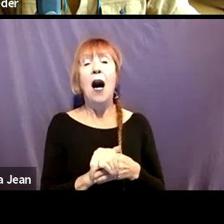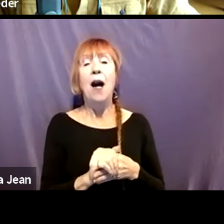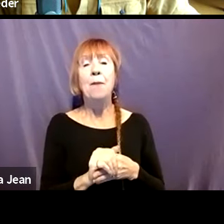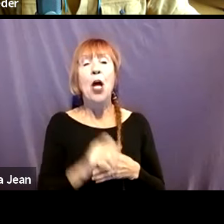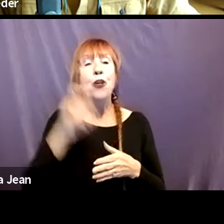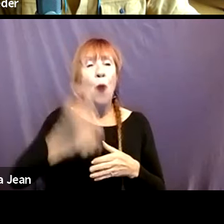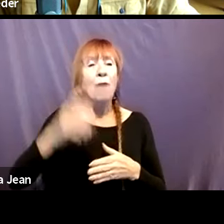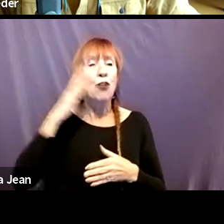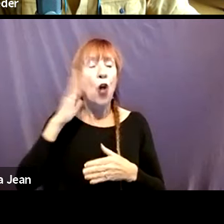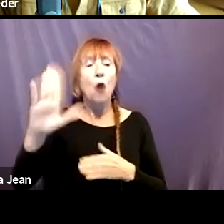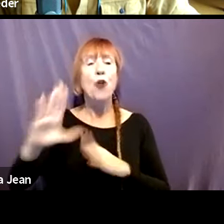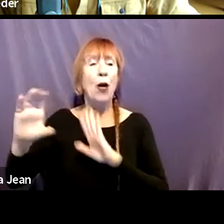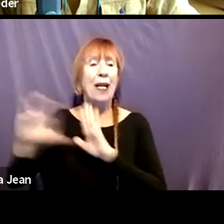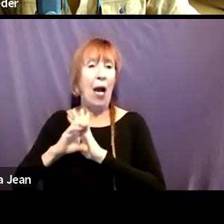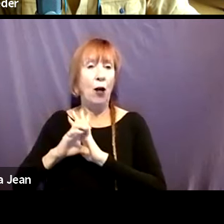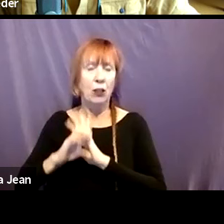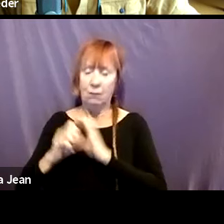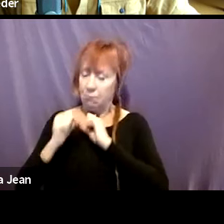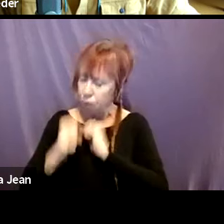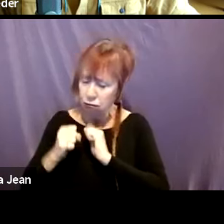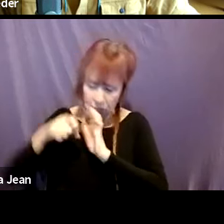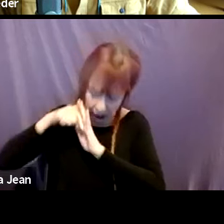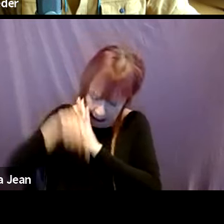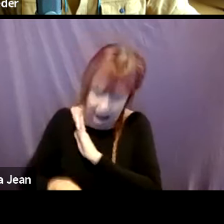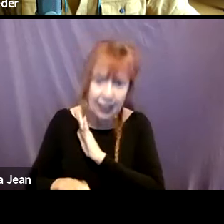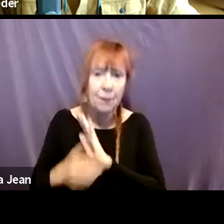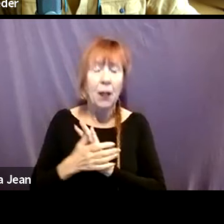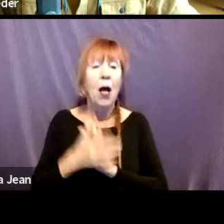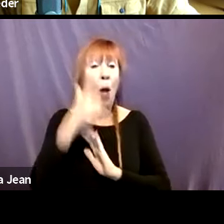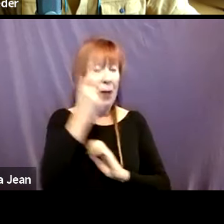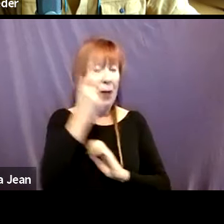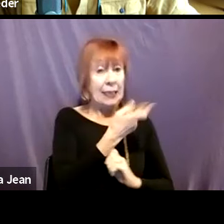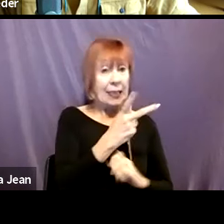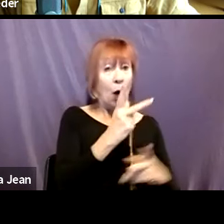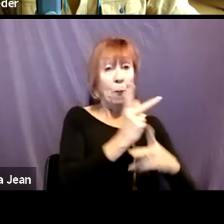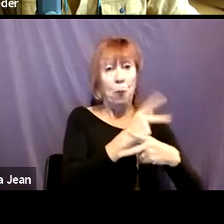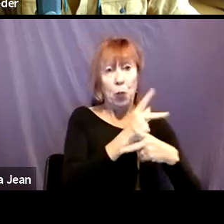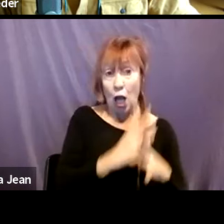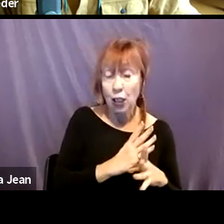You'd be surprised, some of these production companies and these development execs,